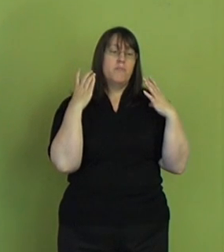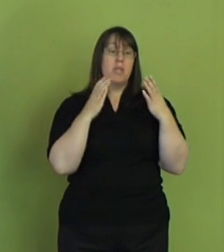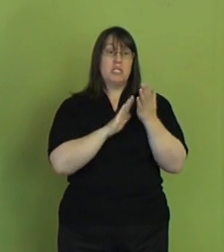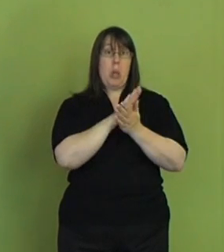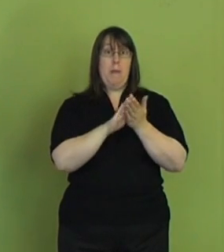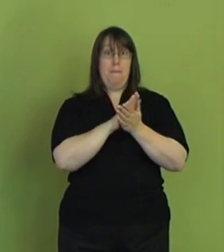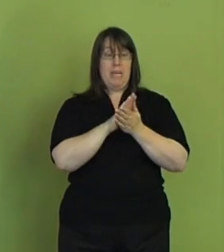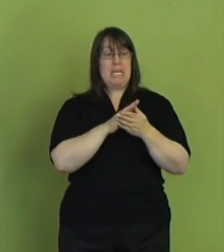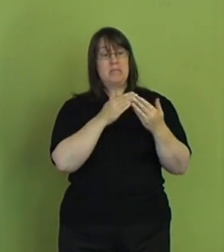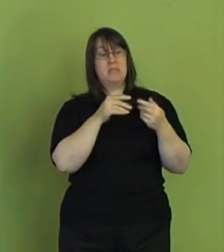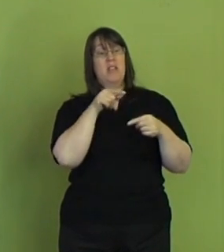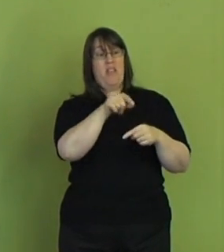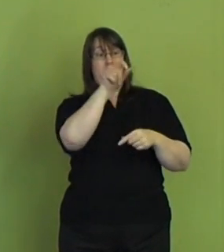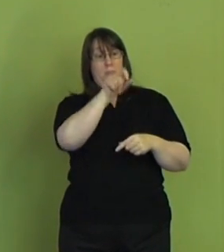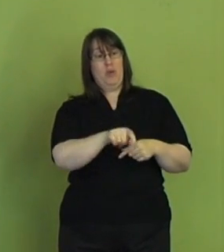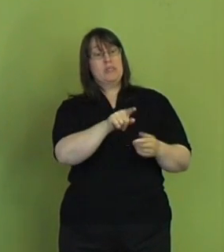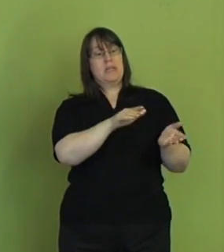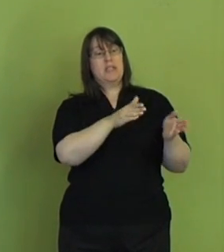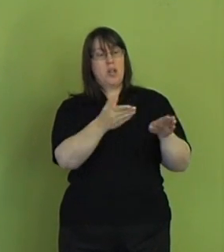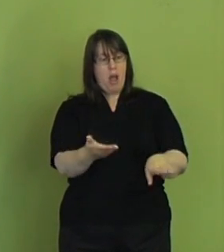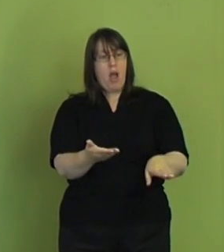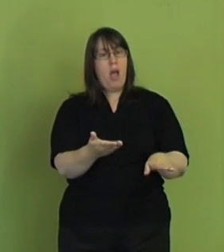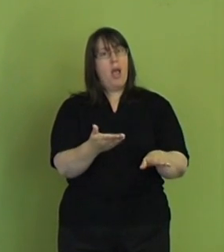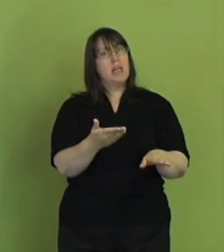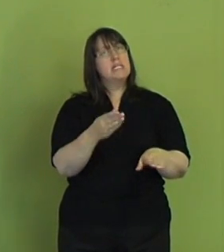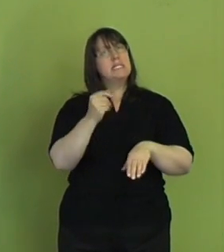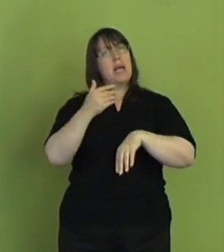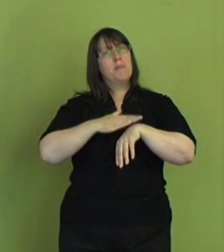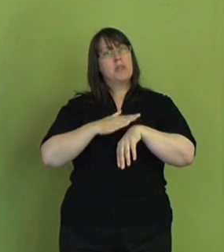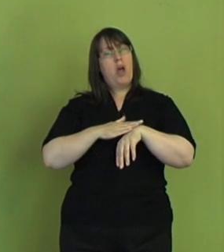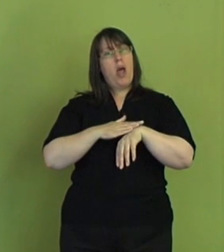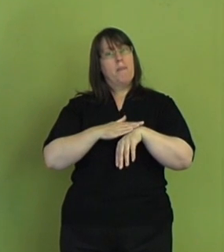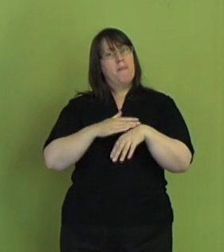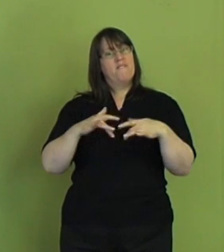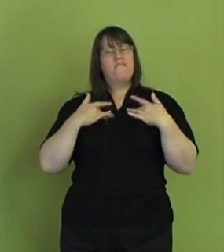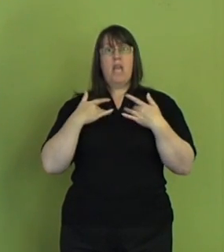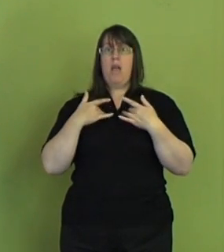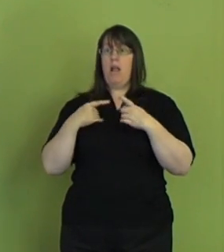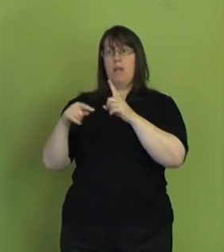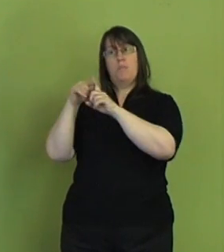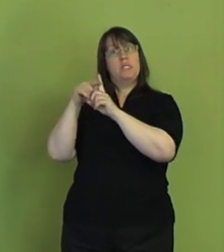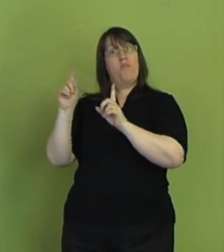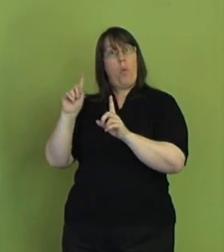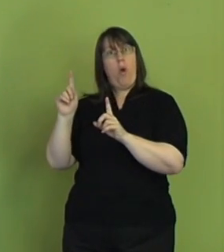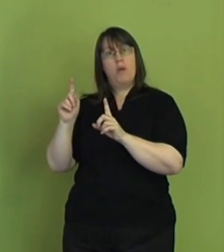out of a death, out of a moving on, there can be some gain in terms of the opportunity to remember the person